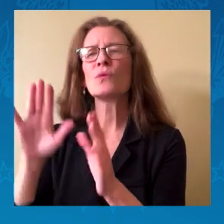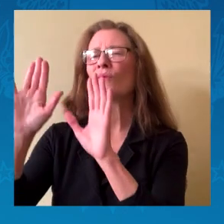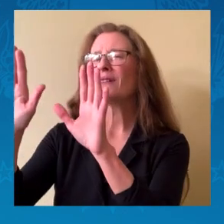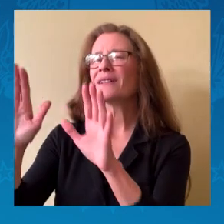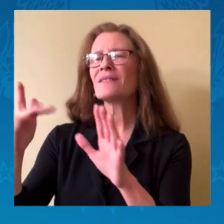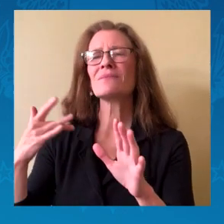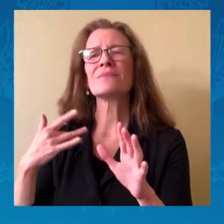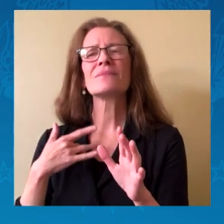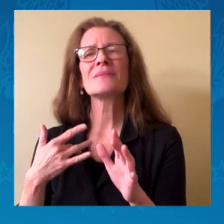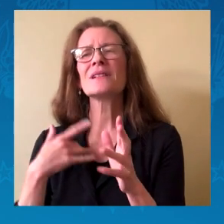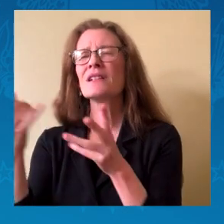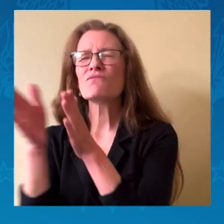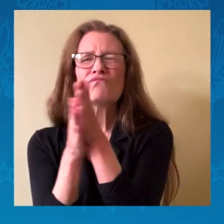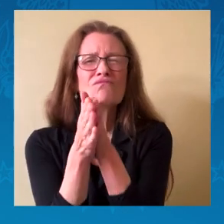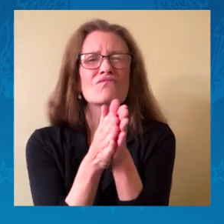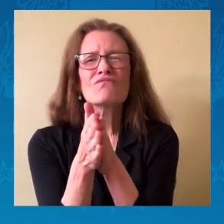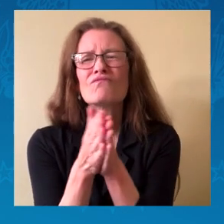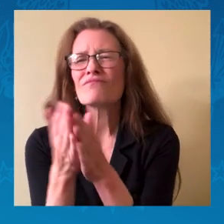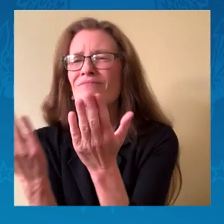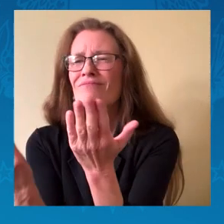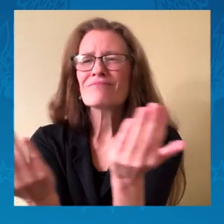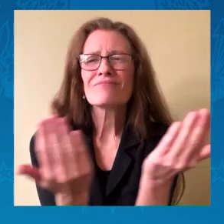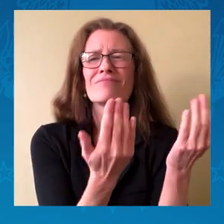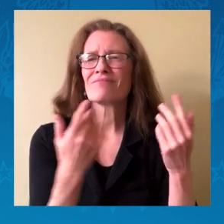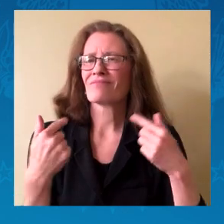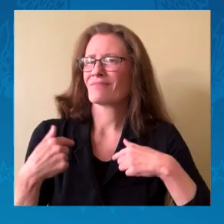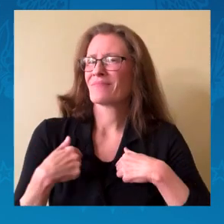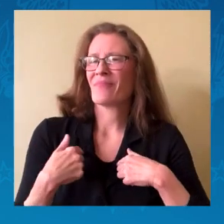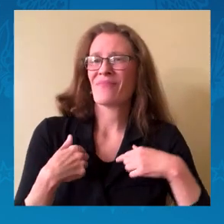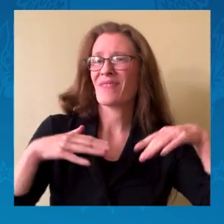about what we have yet to do and our capacity to get there.